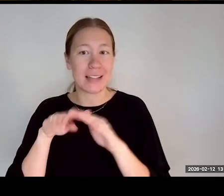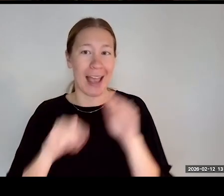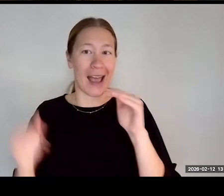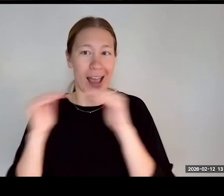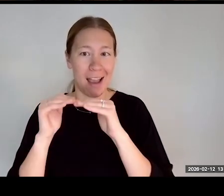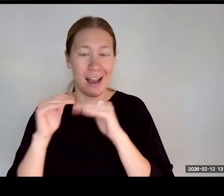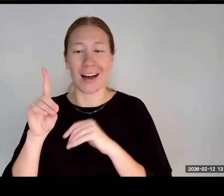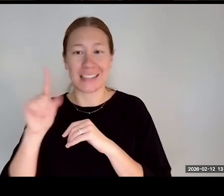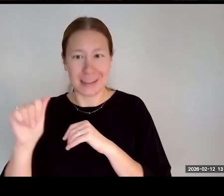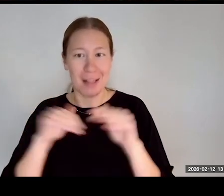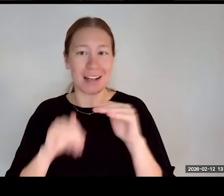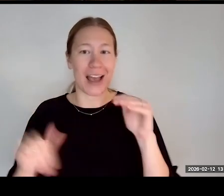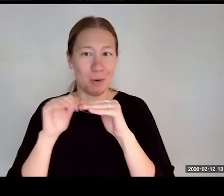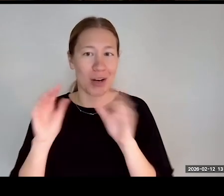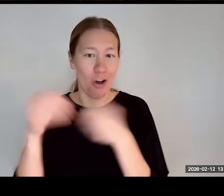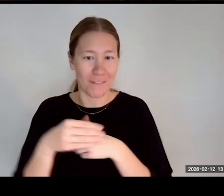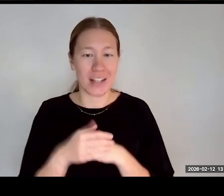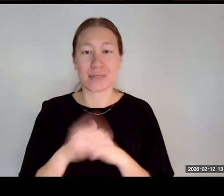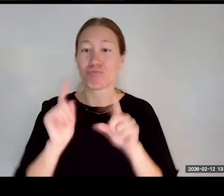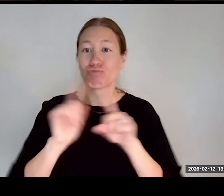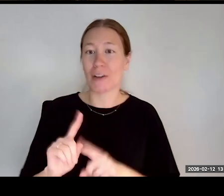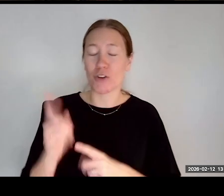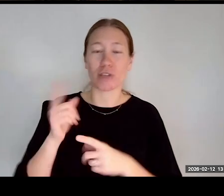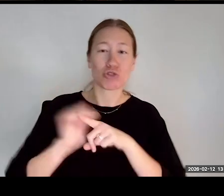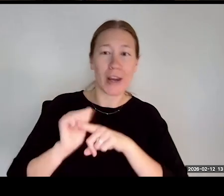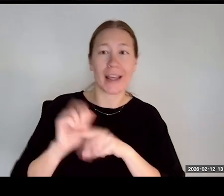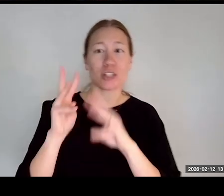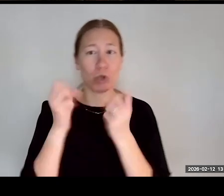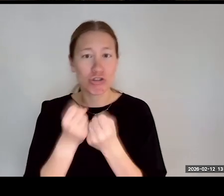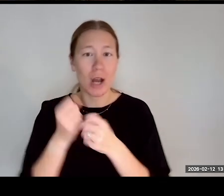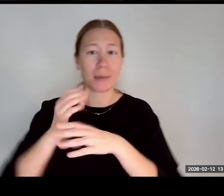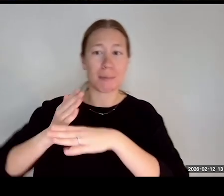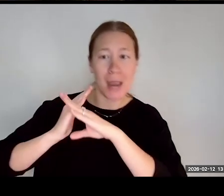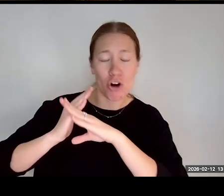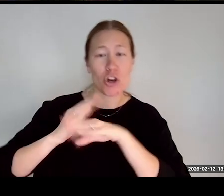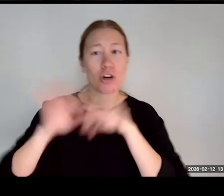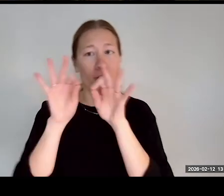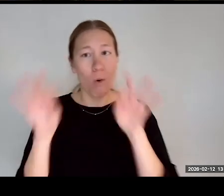and how to get in touch with us. How to request training from us. How to report barriers